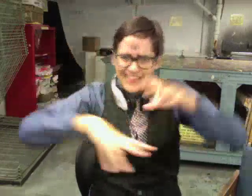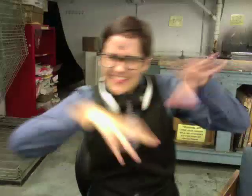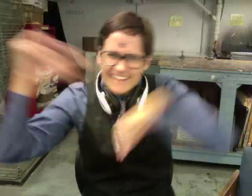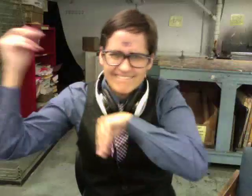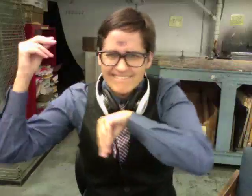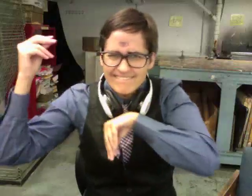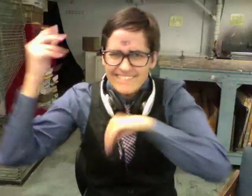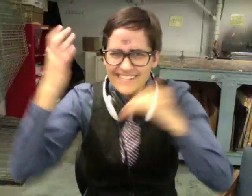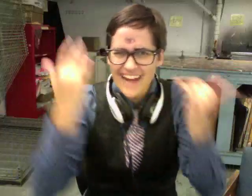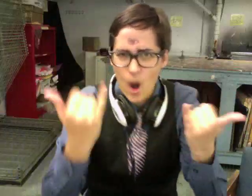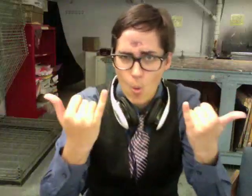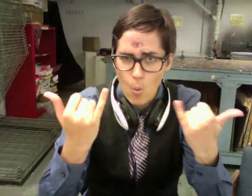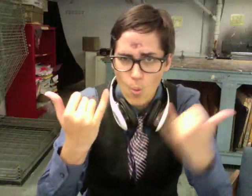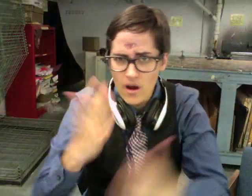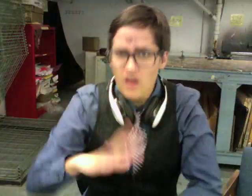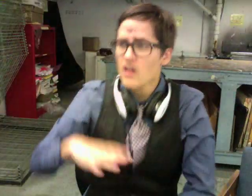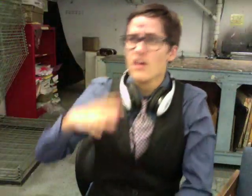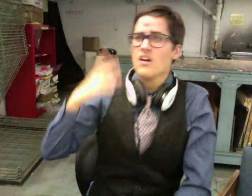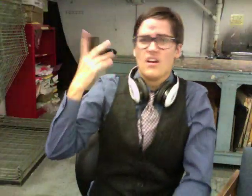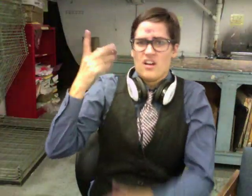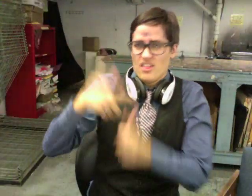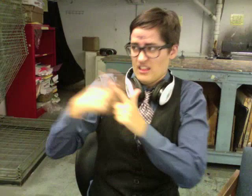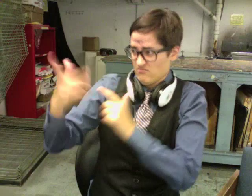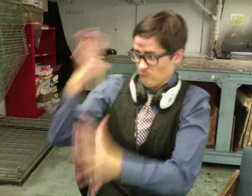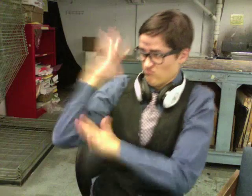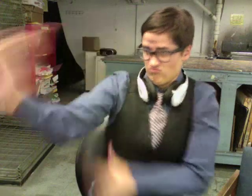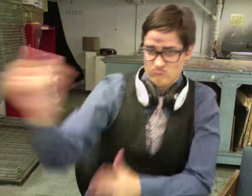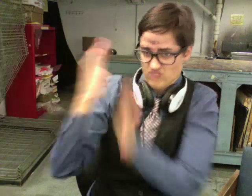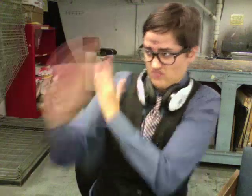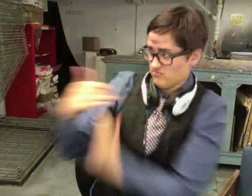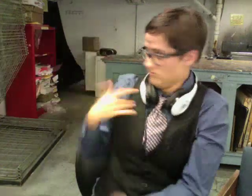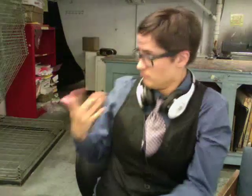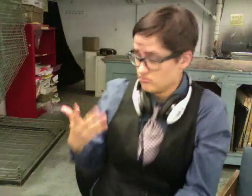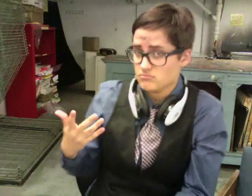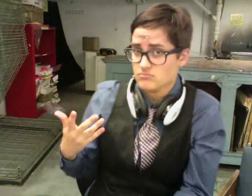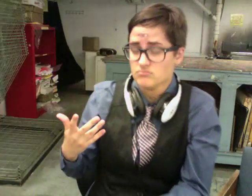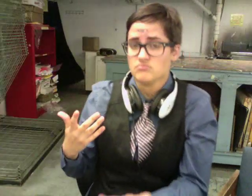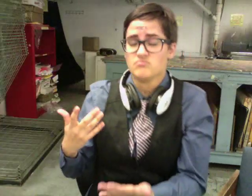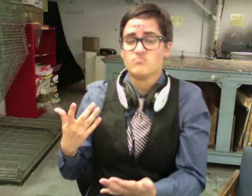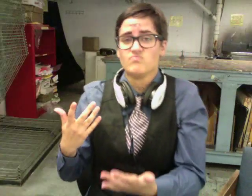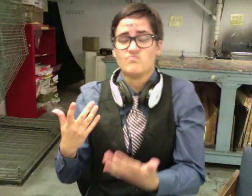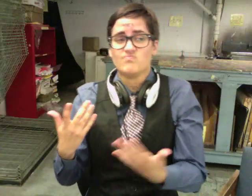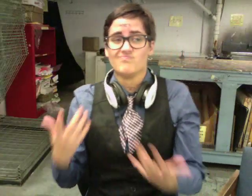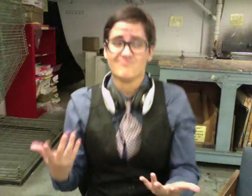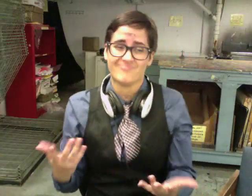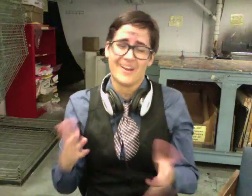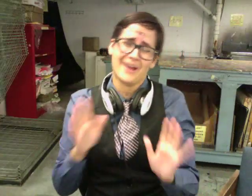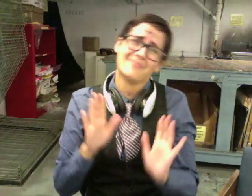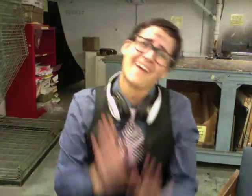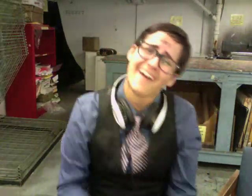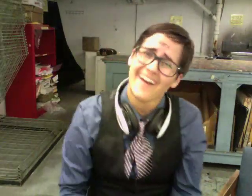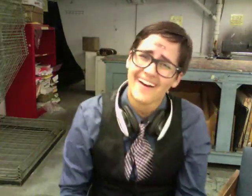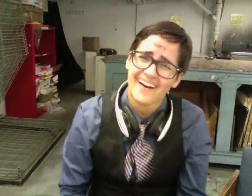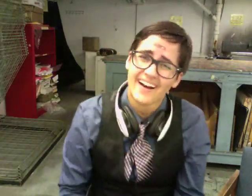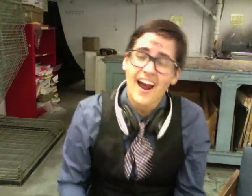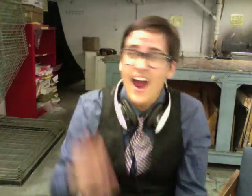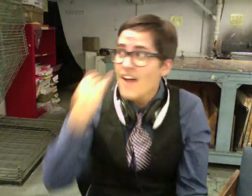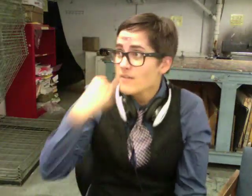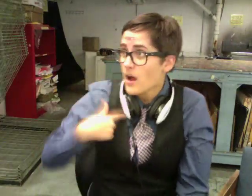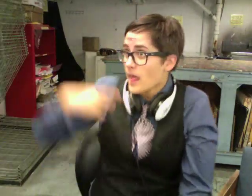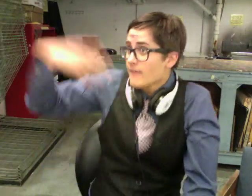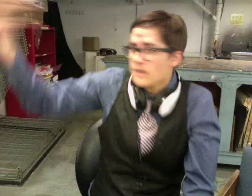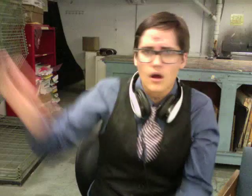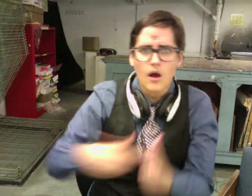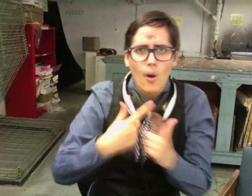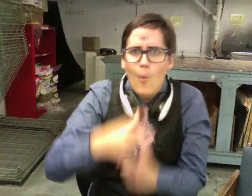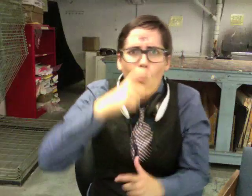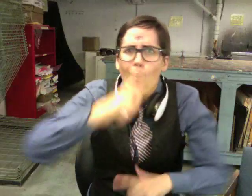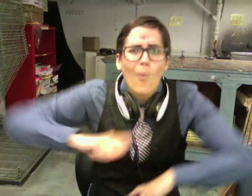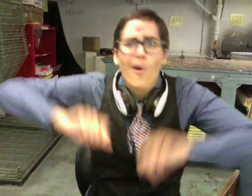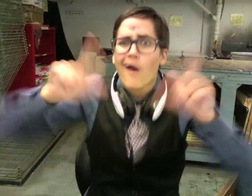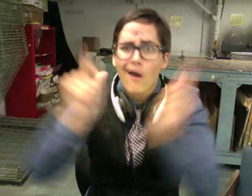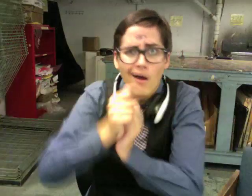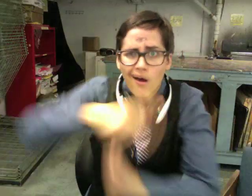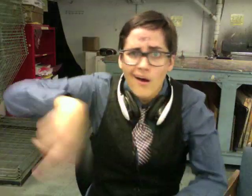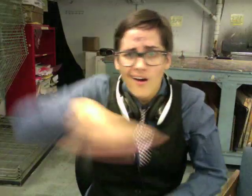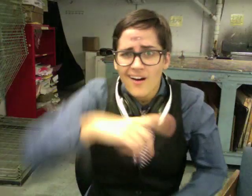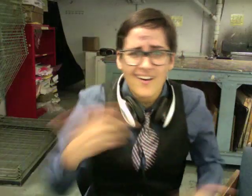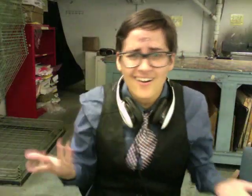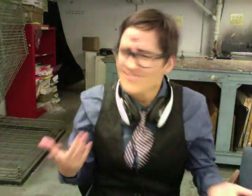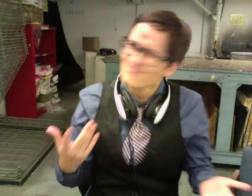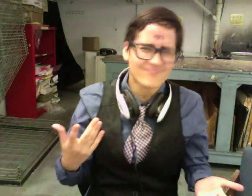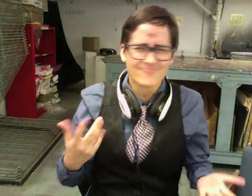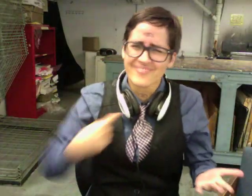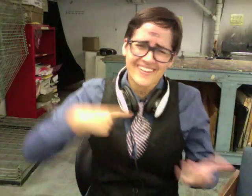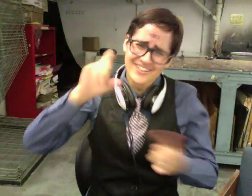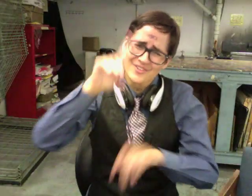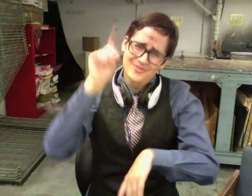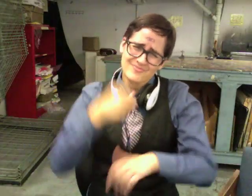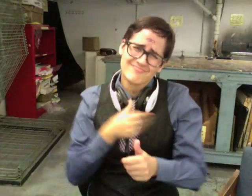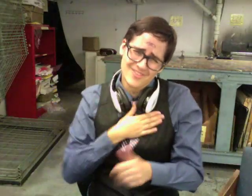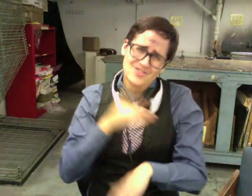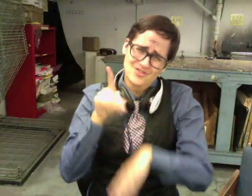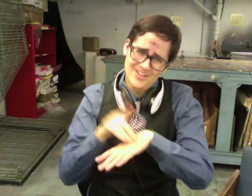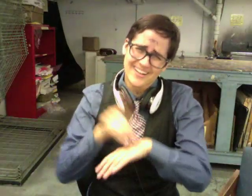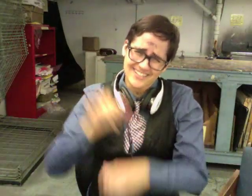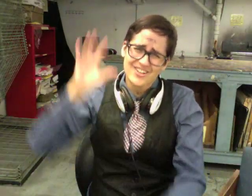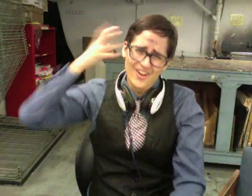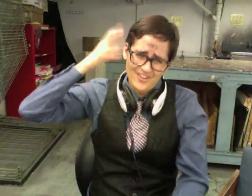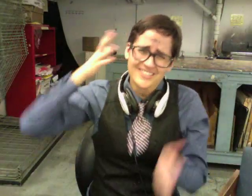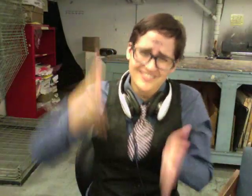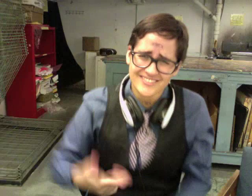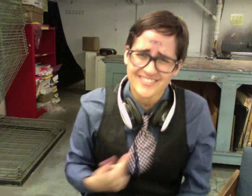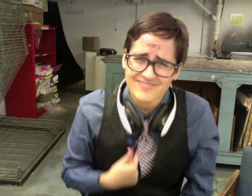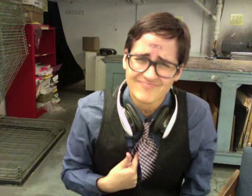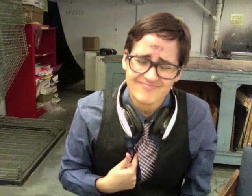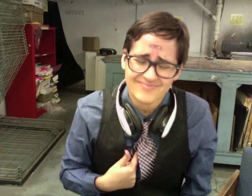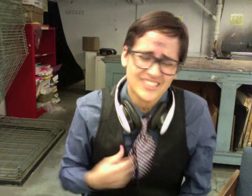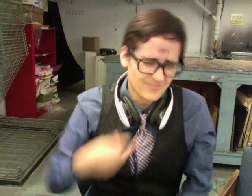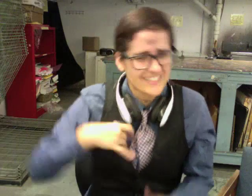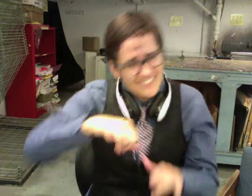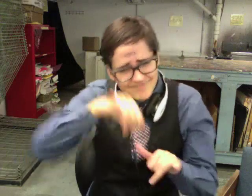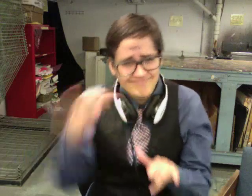who would be here to talk sweetly to all of you out there?